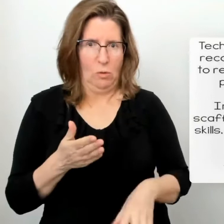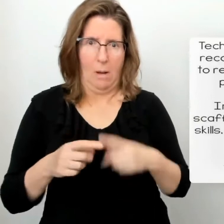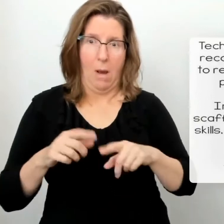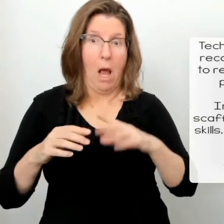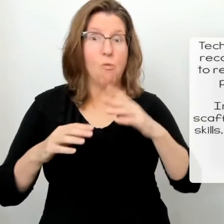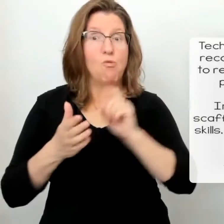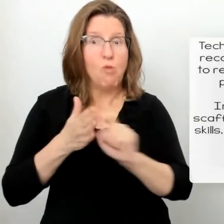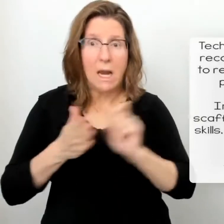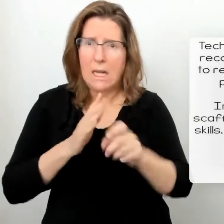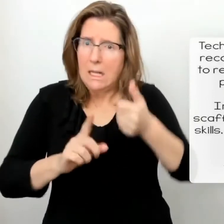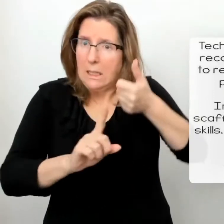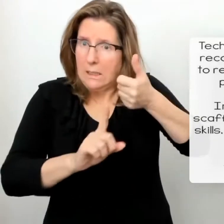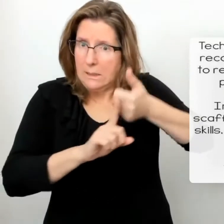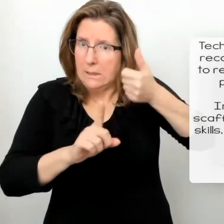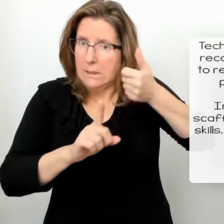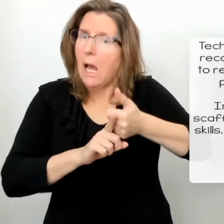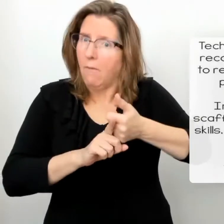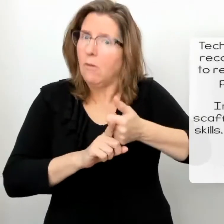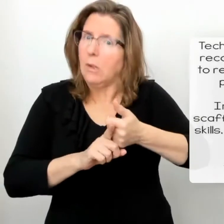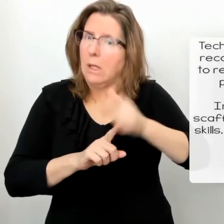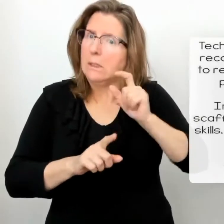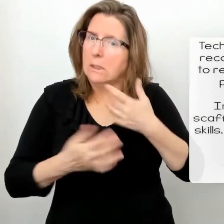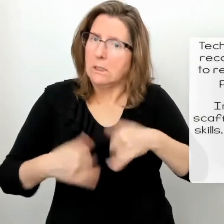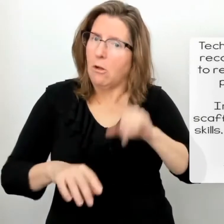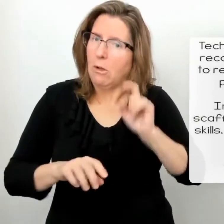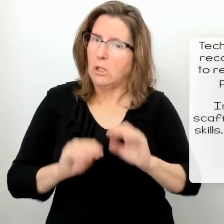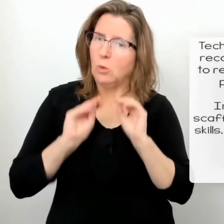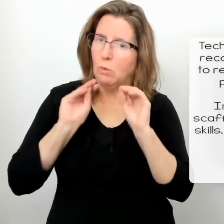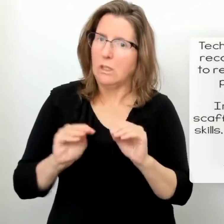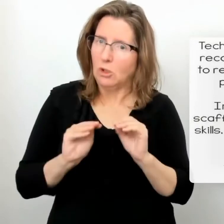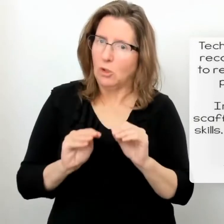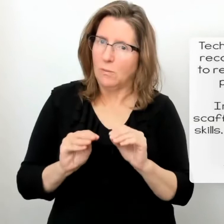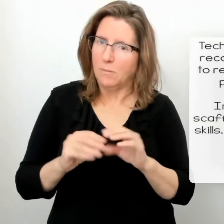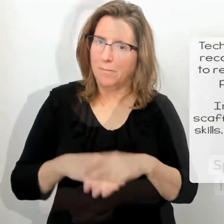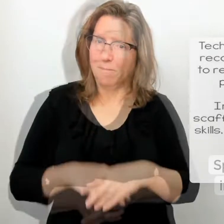Supports the creation of writing products.